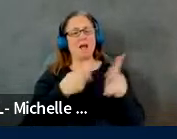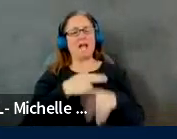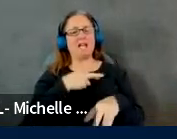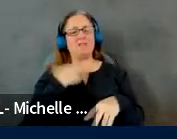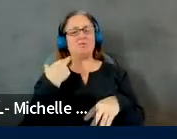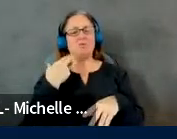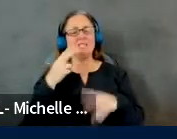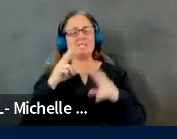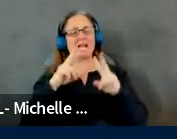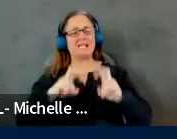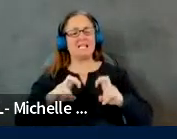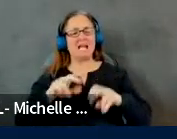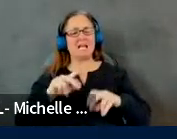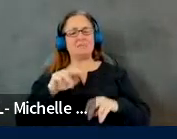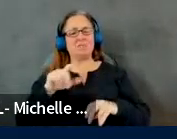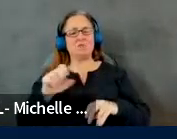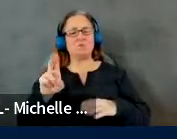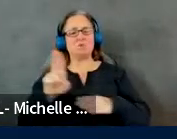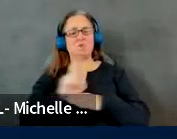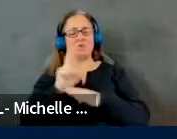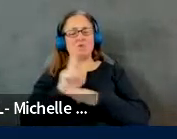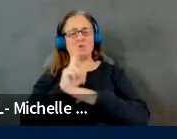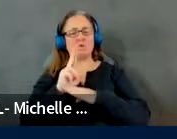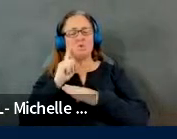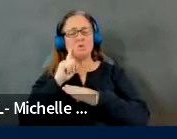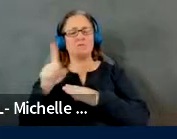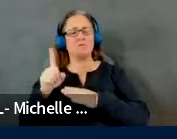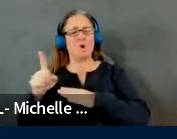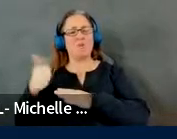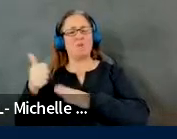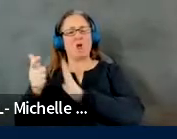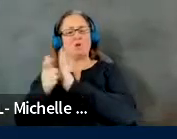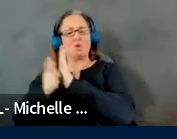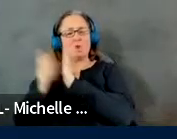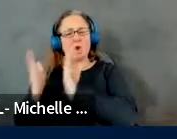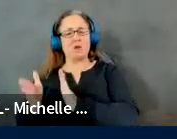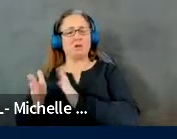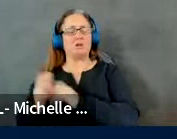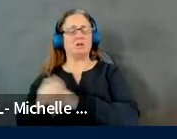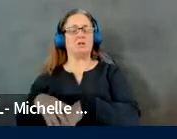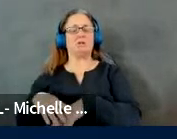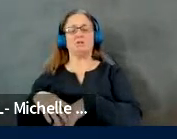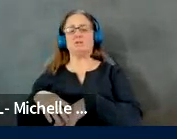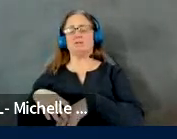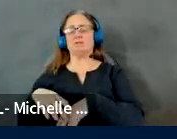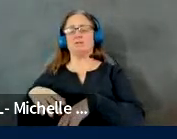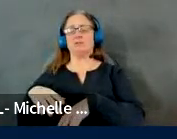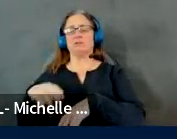tools are being utilized by the prosecutors, courts, probation, parole offices, or other